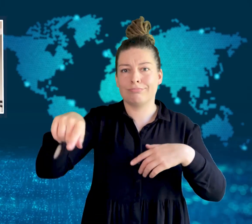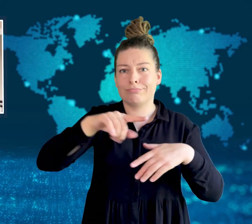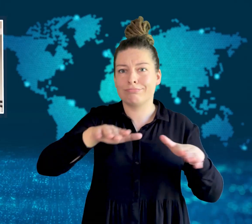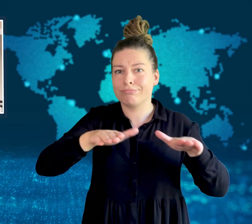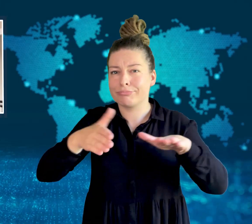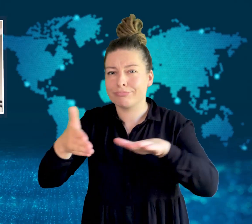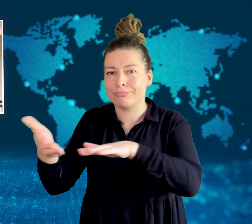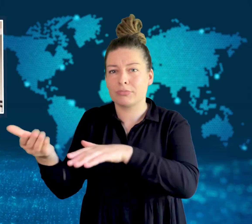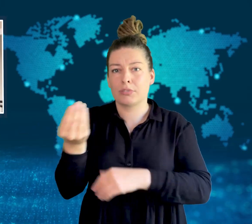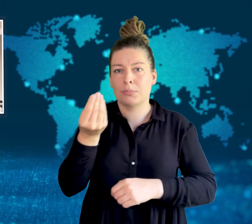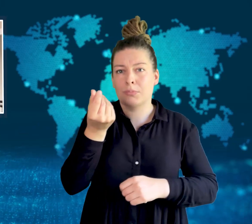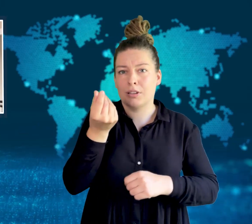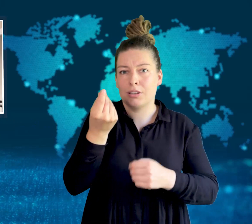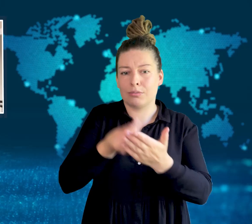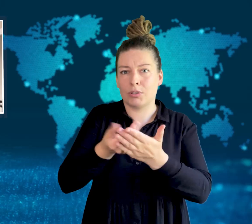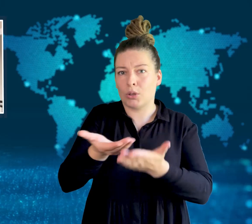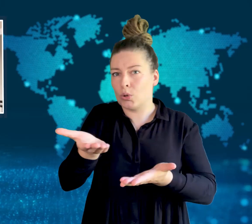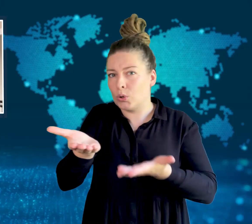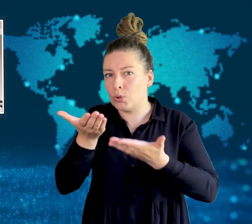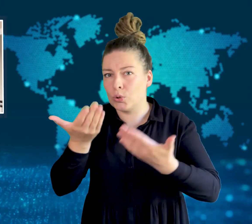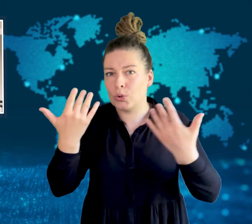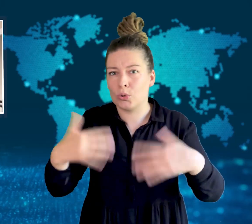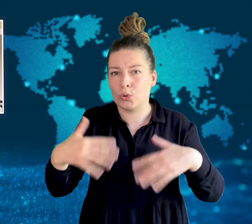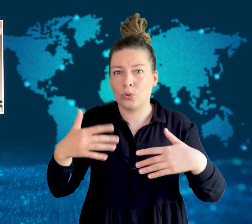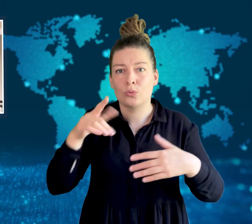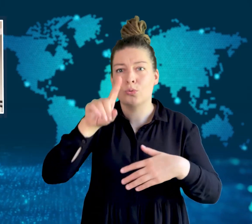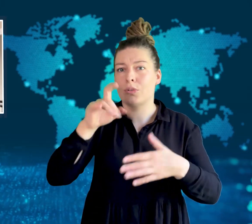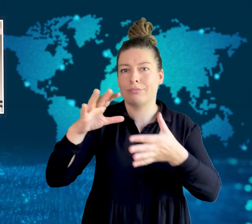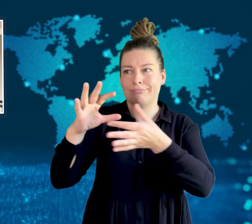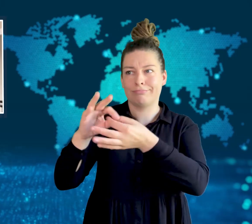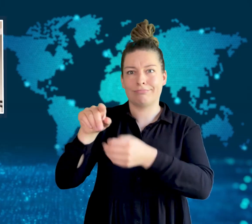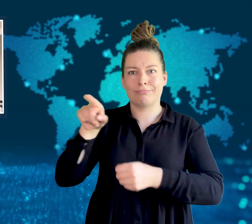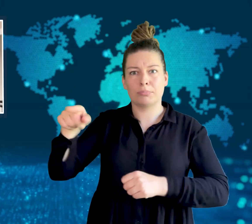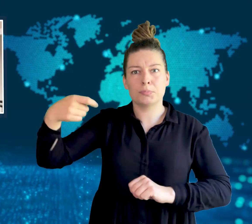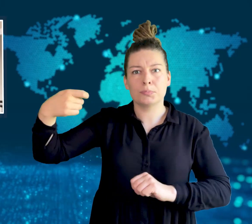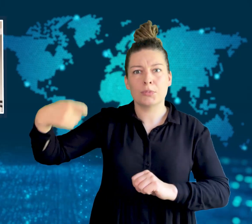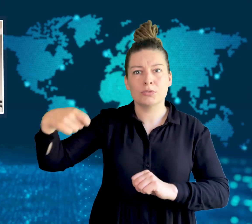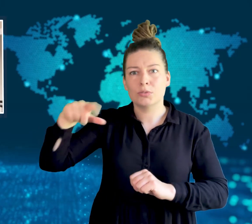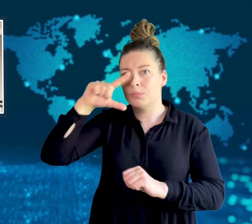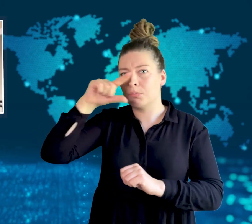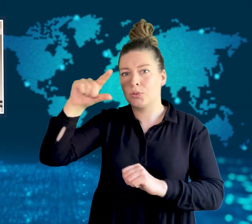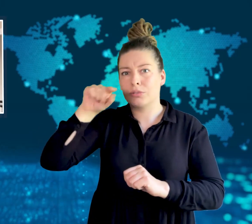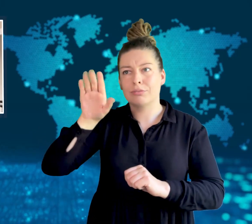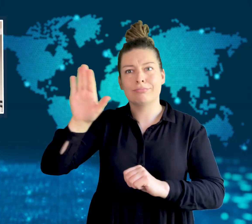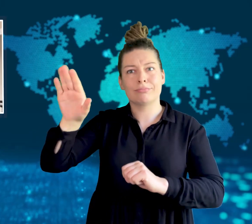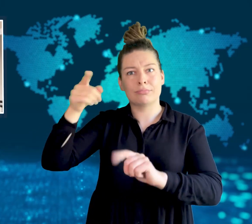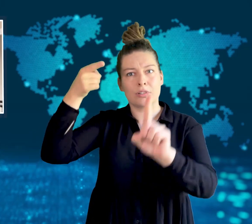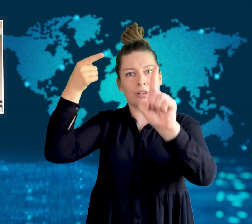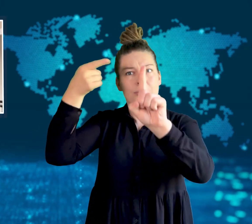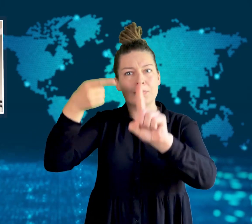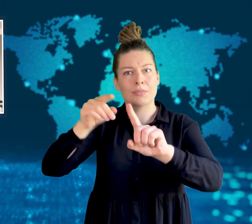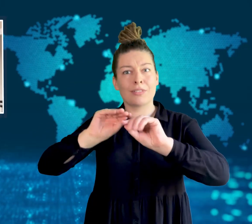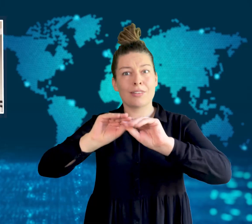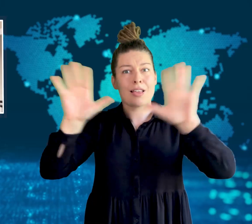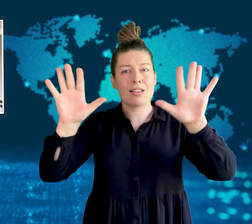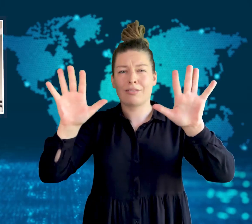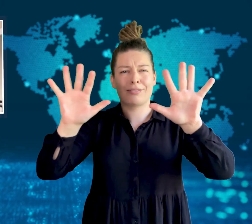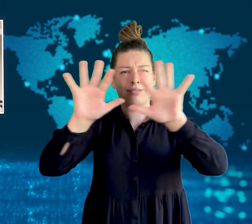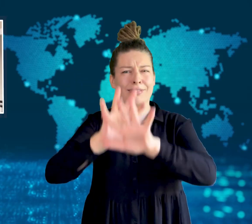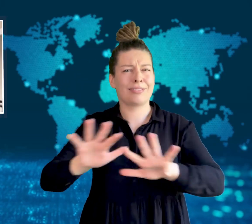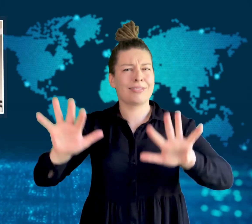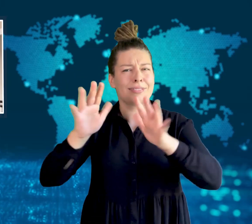He accused the Russian administration for not giving